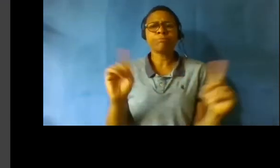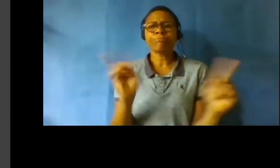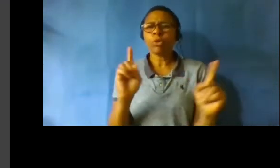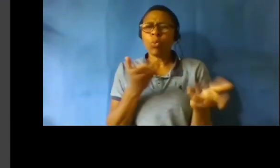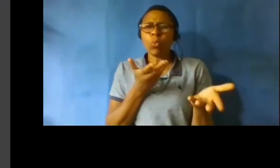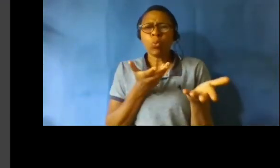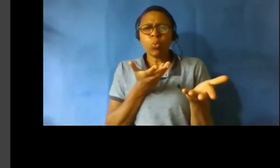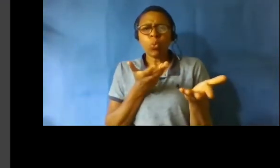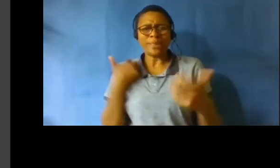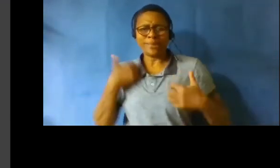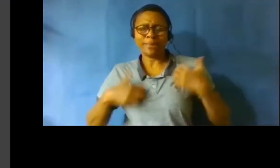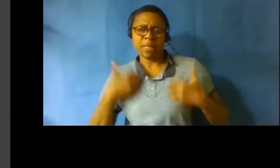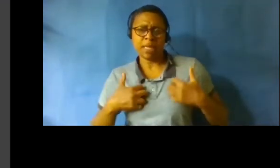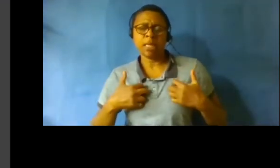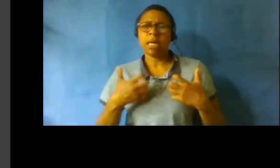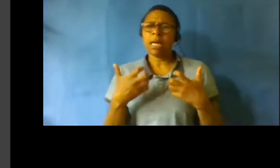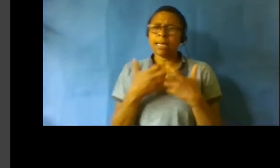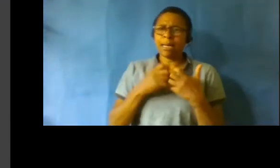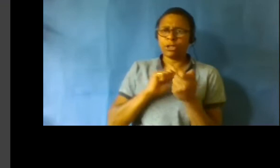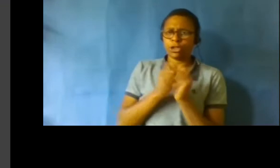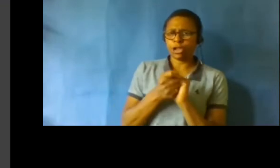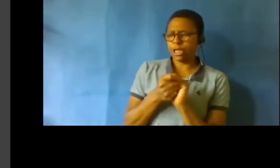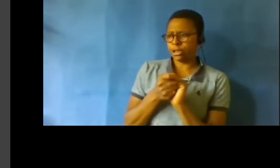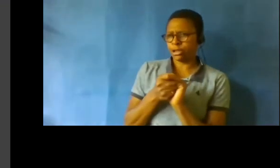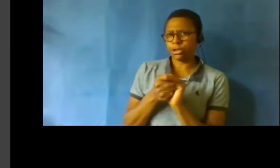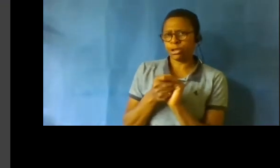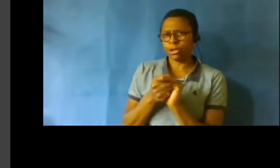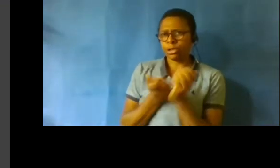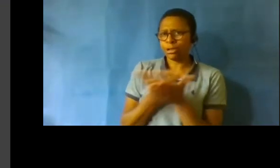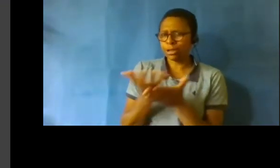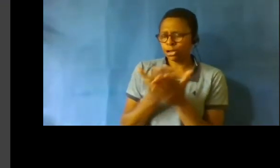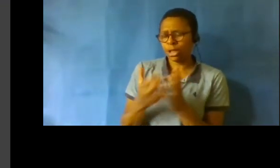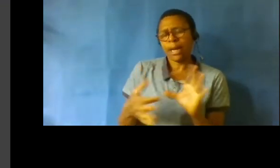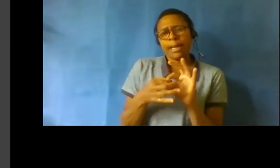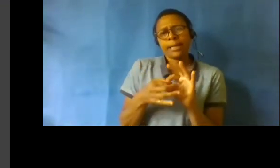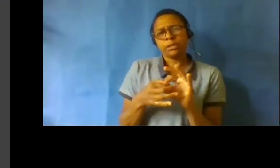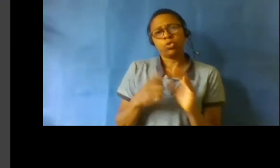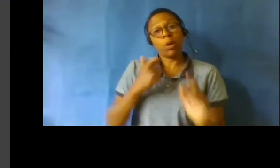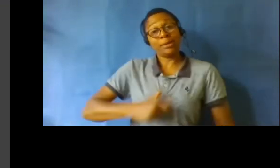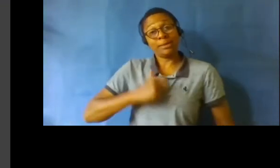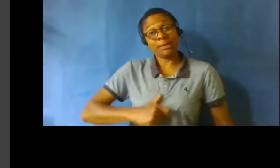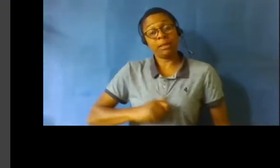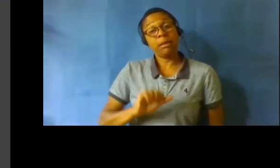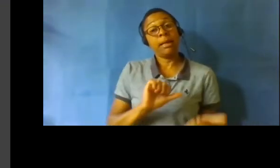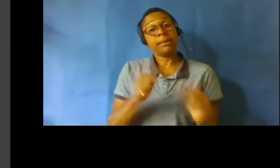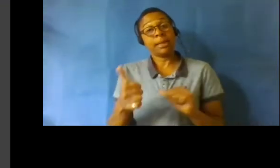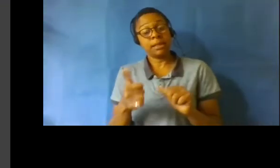Nurik where identity formation next up we've got Andrea Gomes from Universidad